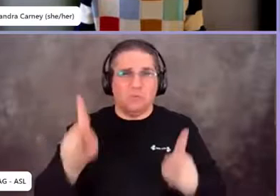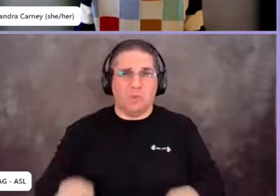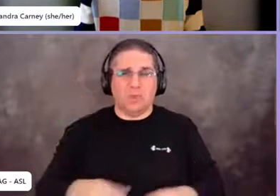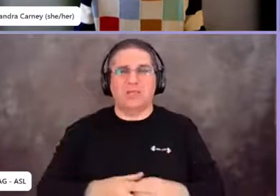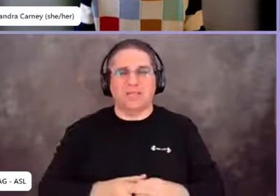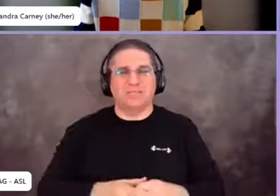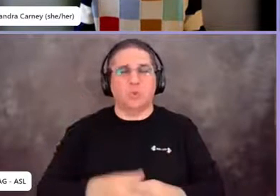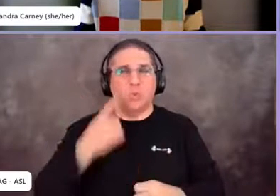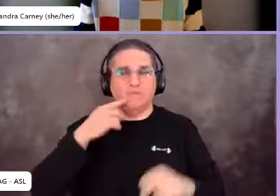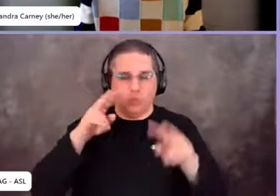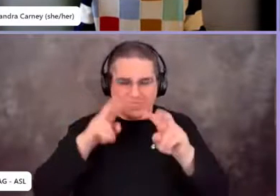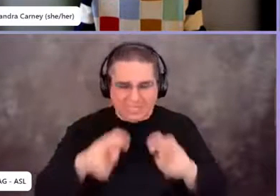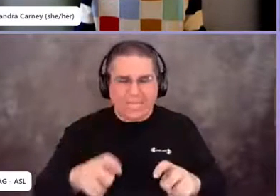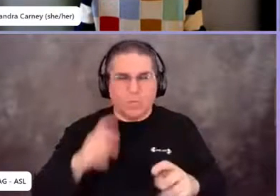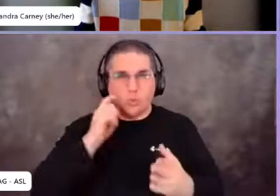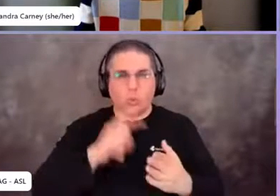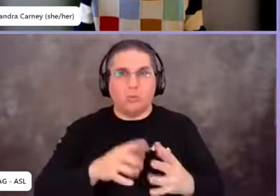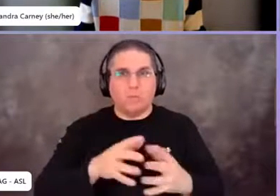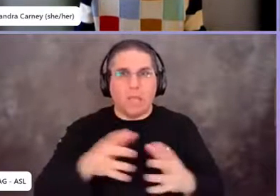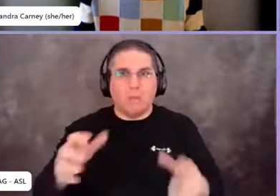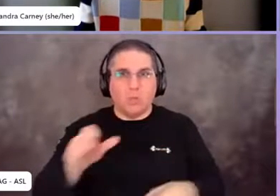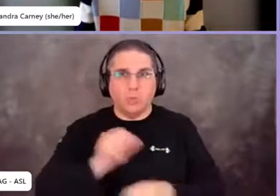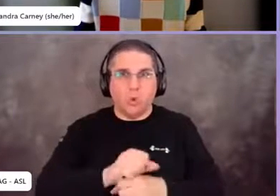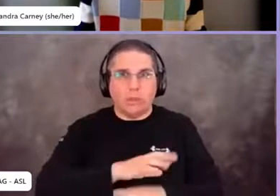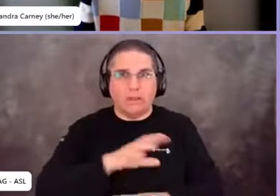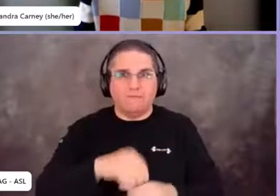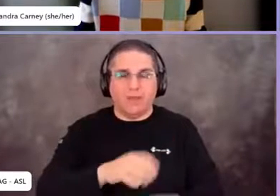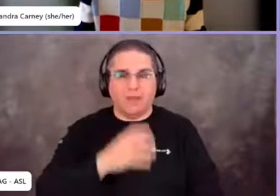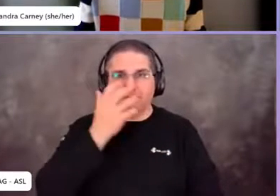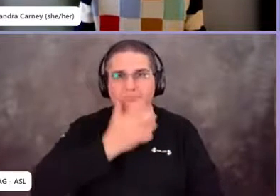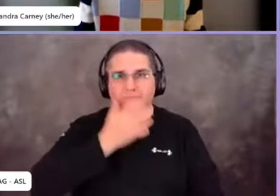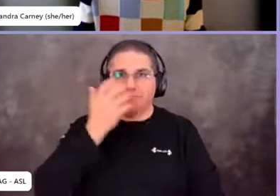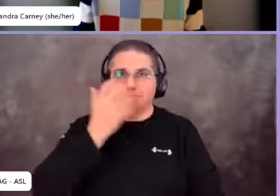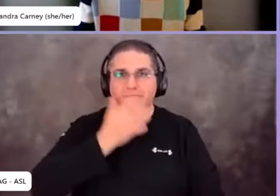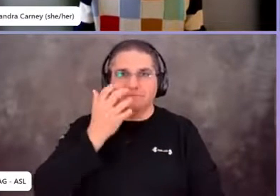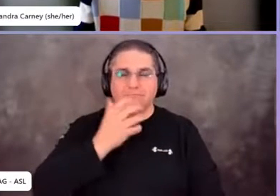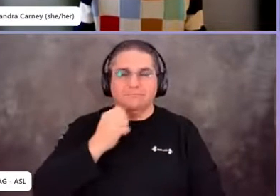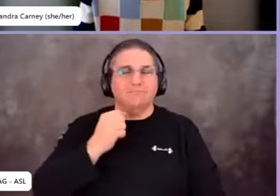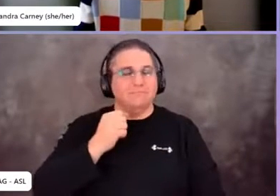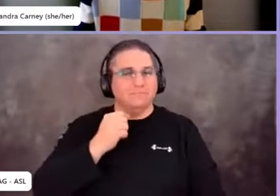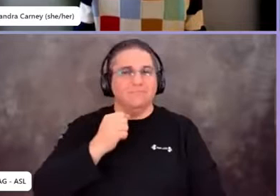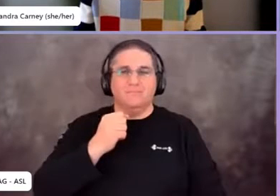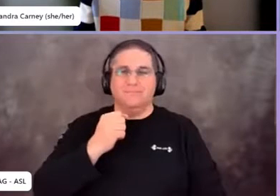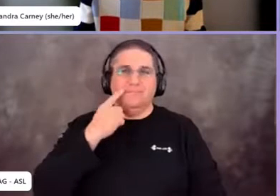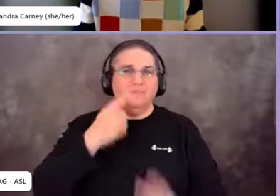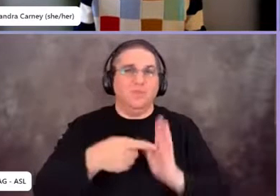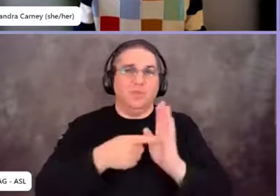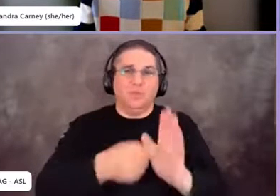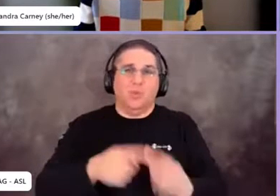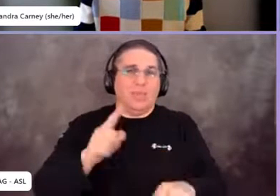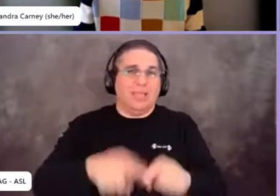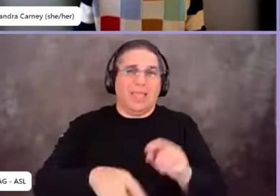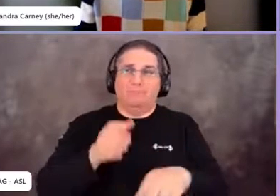dev for the website and internal systems. Once you start to dig into it, the sheer amount of work that is